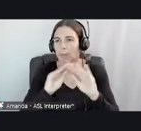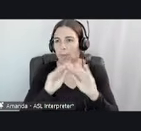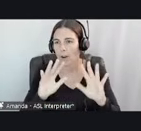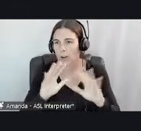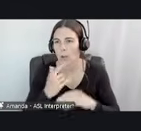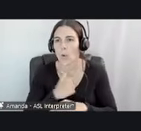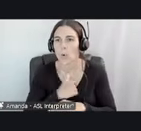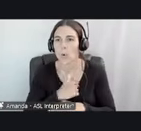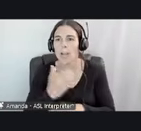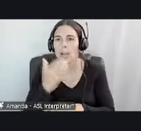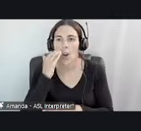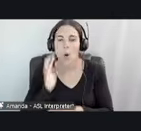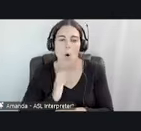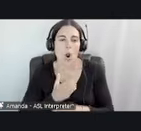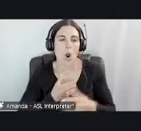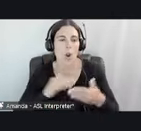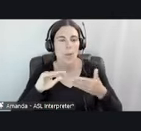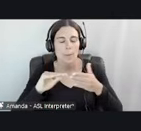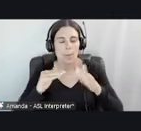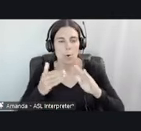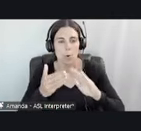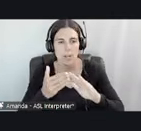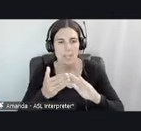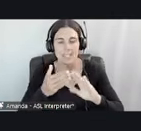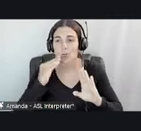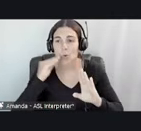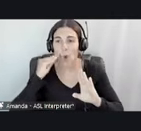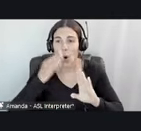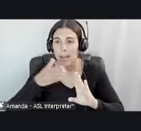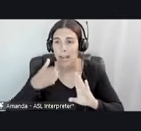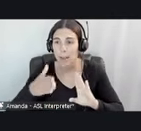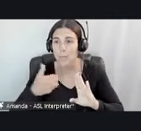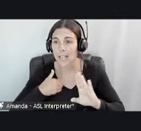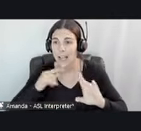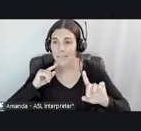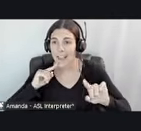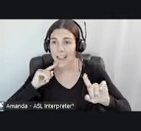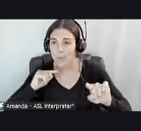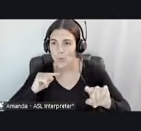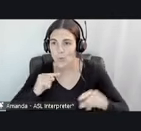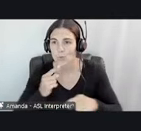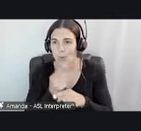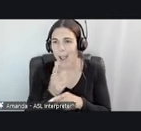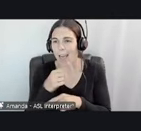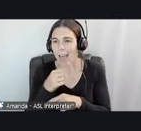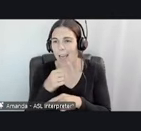that our communities, our our neighbors have the answers, right? They've been doing this work for